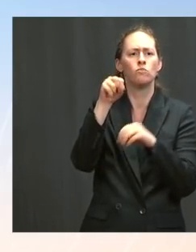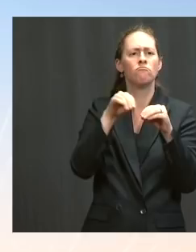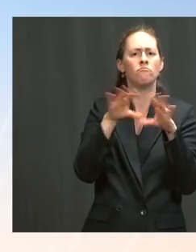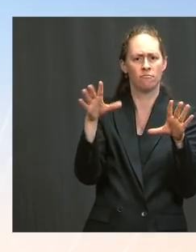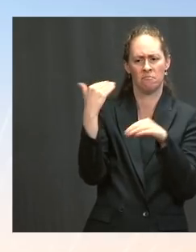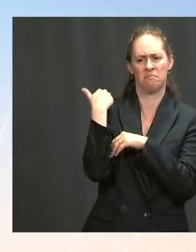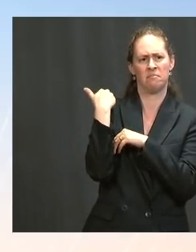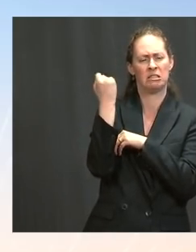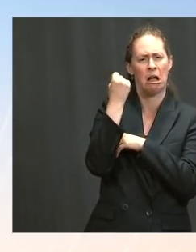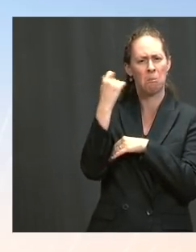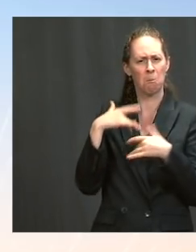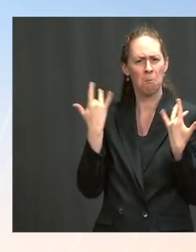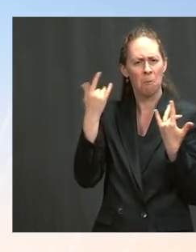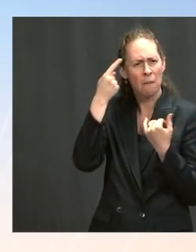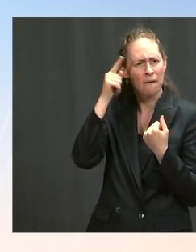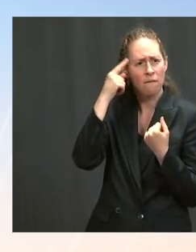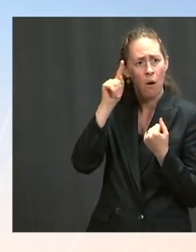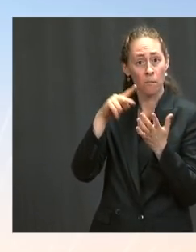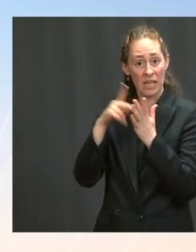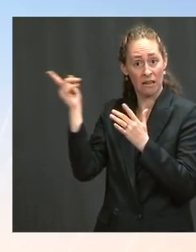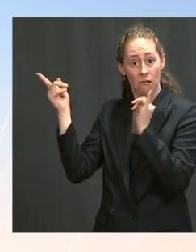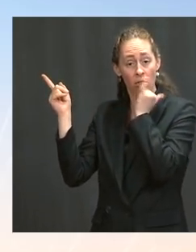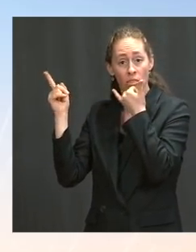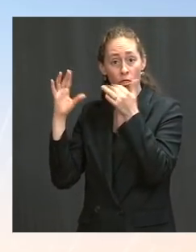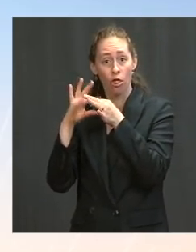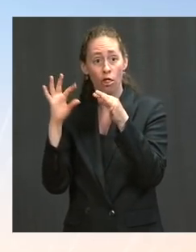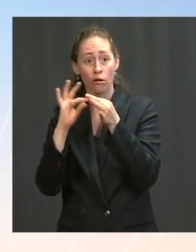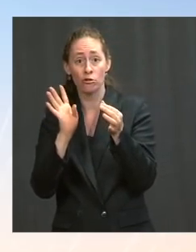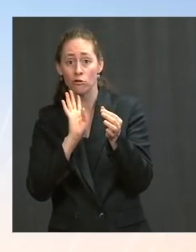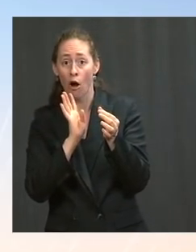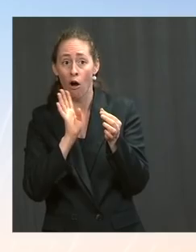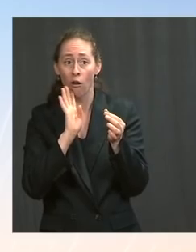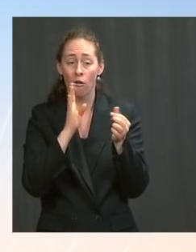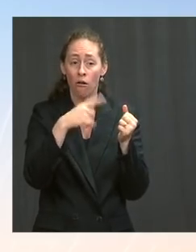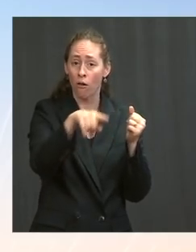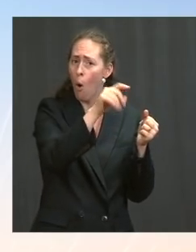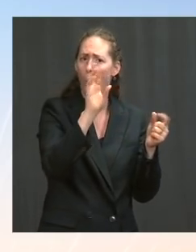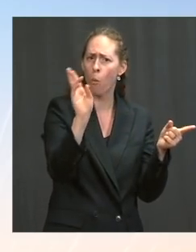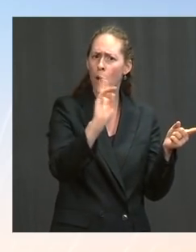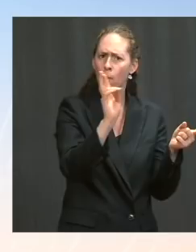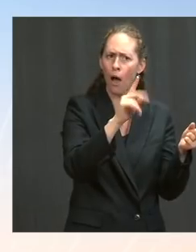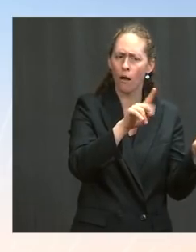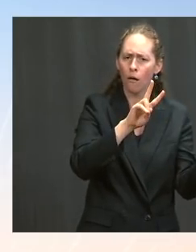Or did Senate Republicans simply misunderstand on the infrastructure deal? Ms. Psaki: Well, I will say, Major,